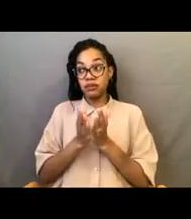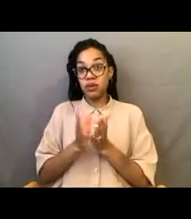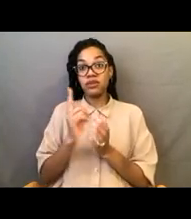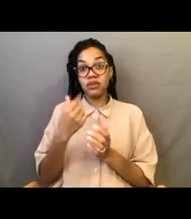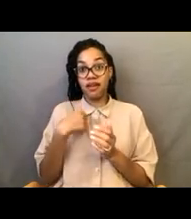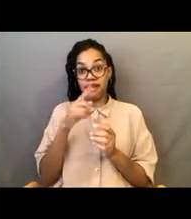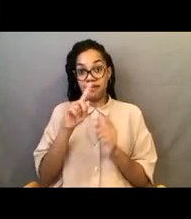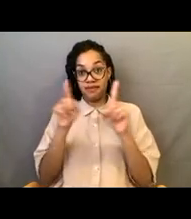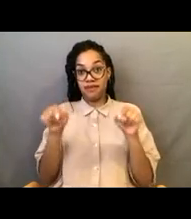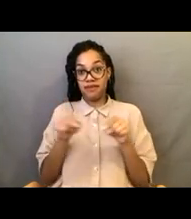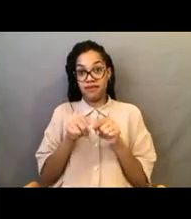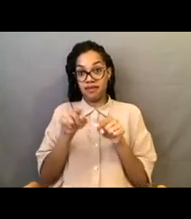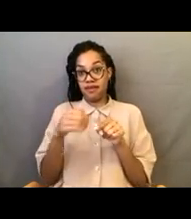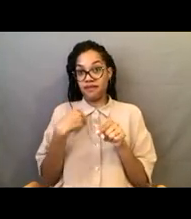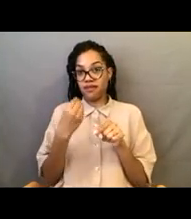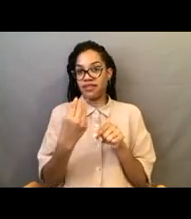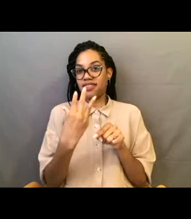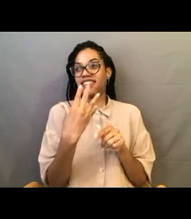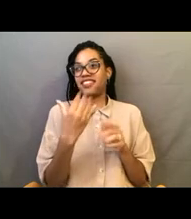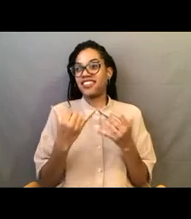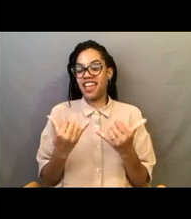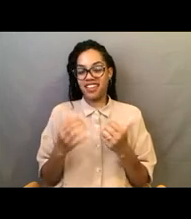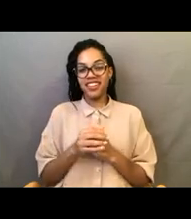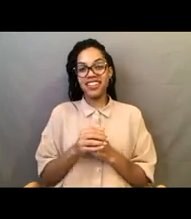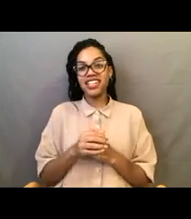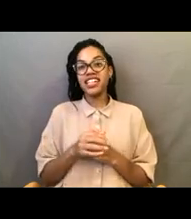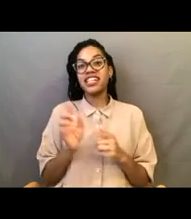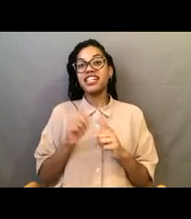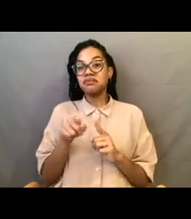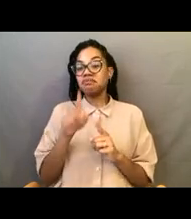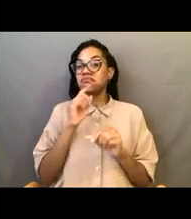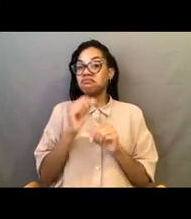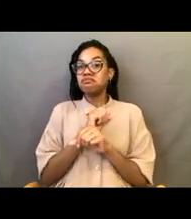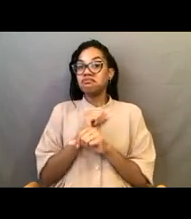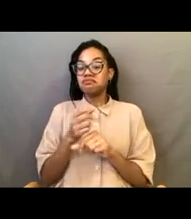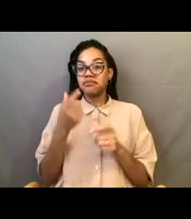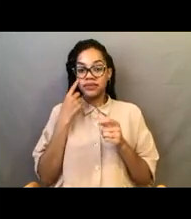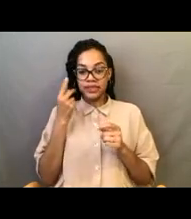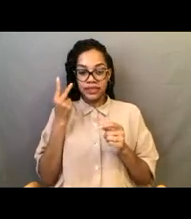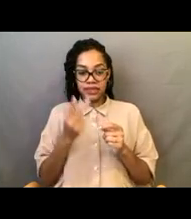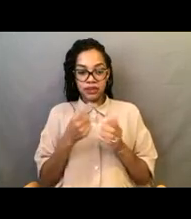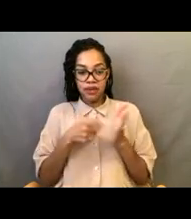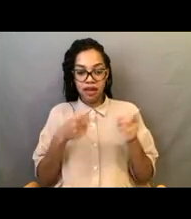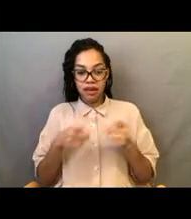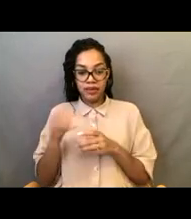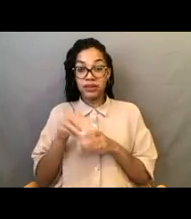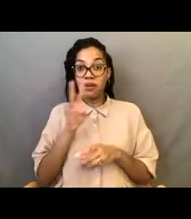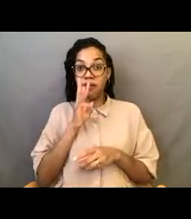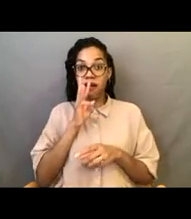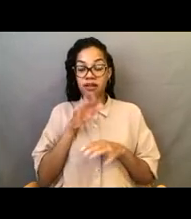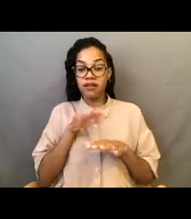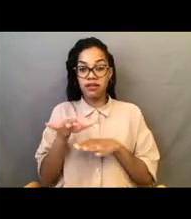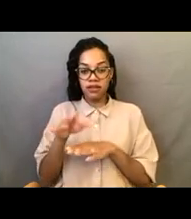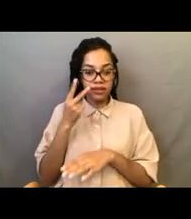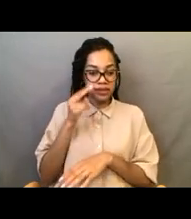It's kind of lighting up right now. And so that's how we see what is happening in the water. And that's kind of, it also has compass headings,